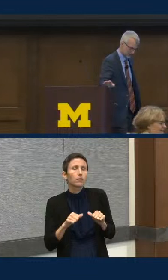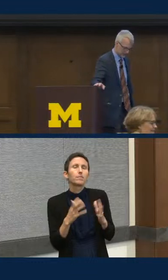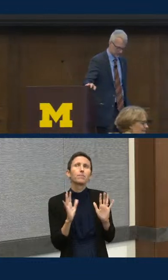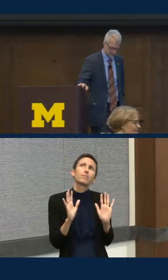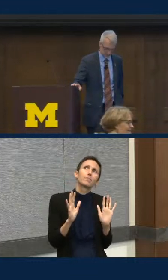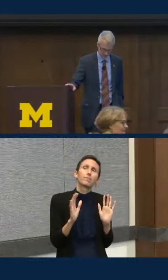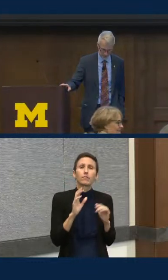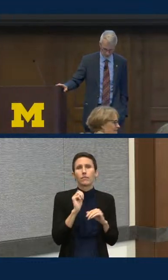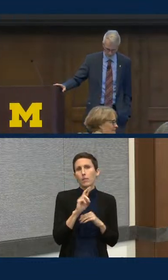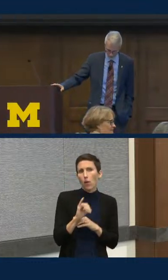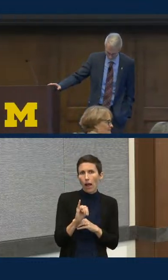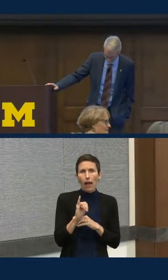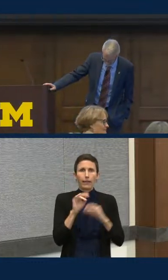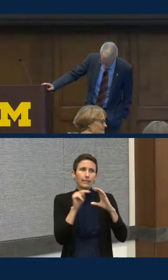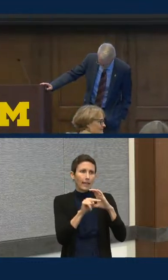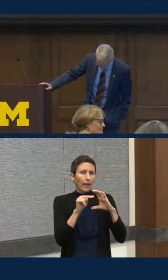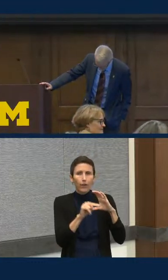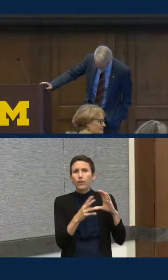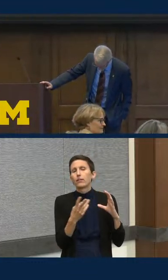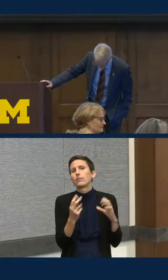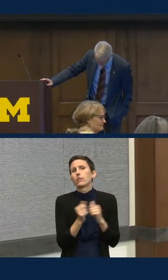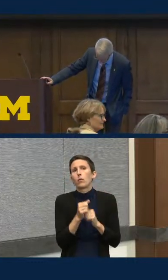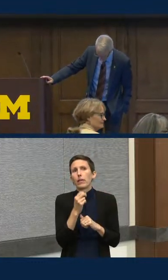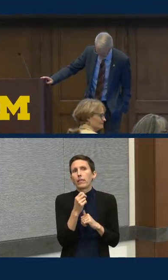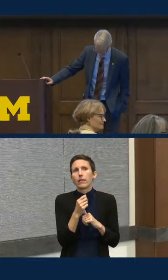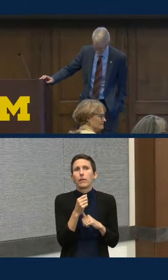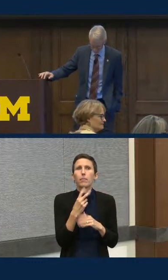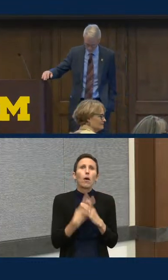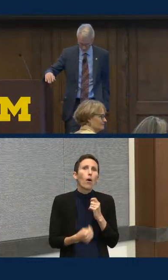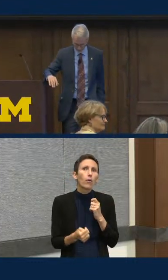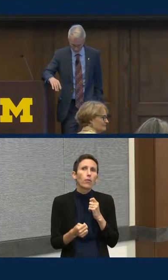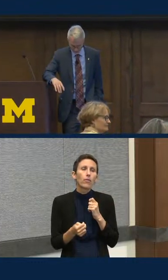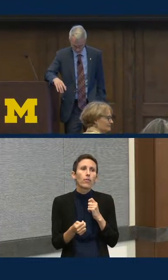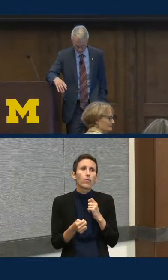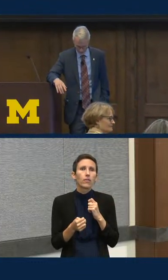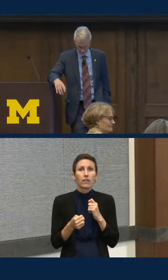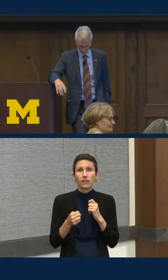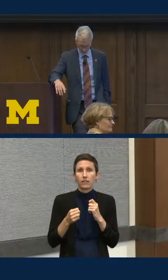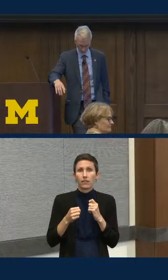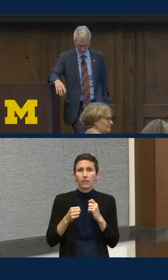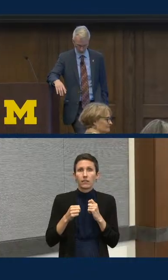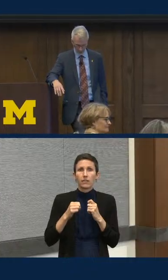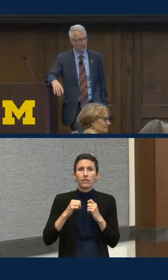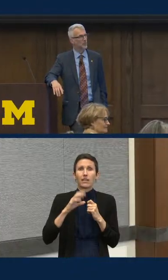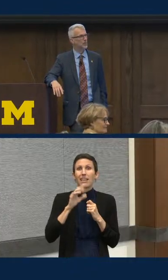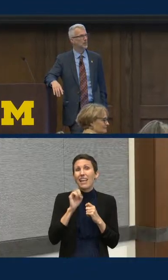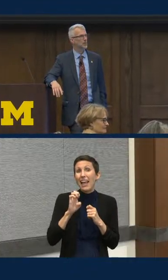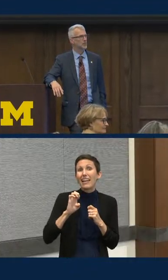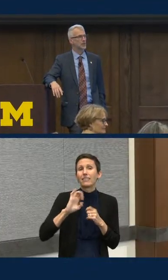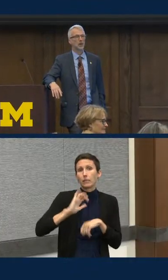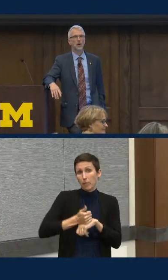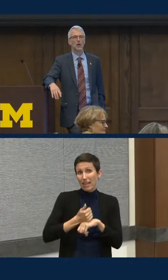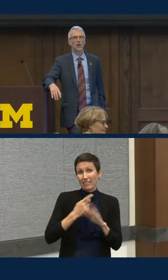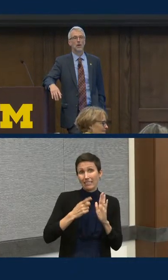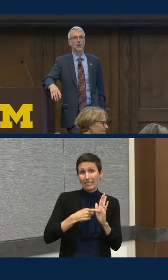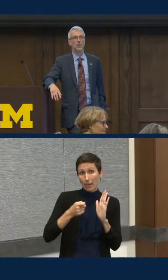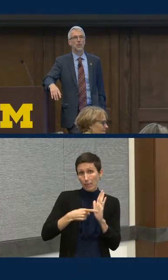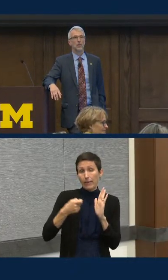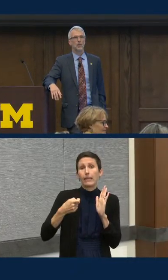MRI scans with both sets of case